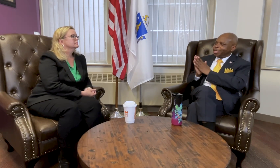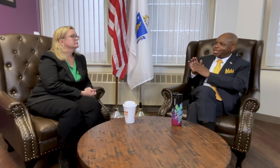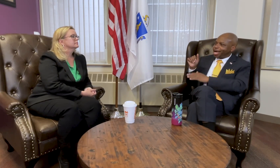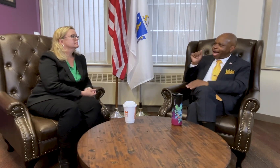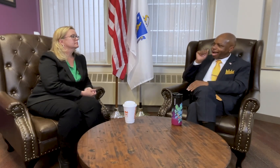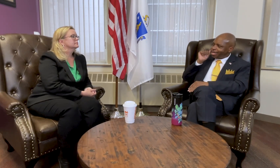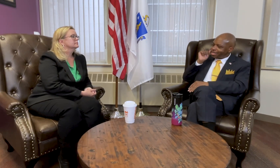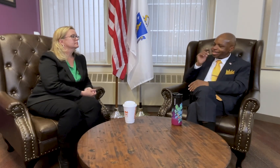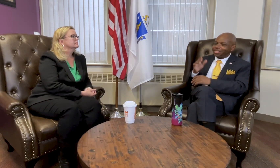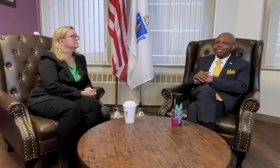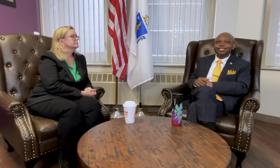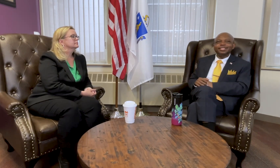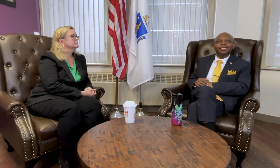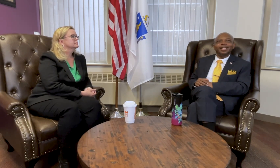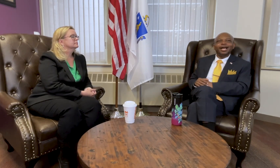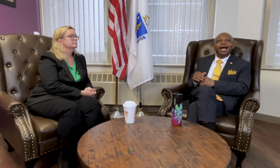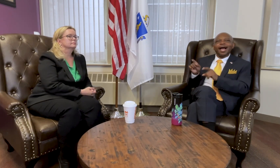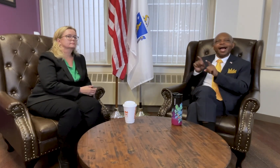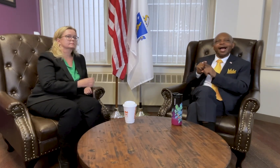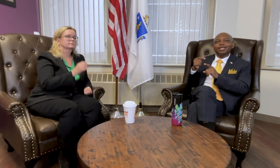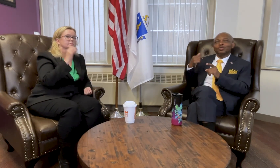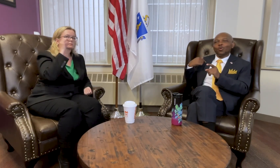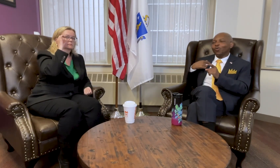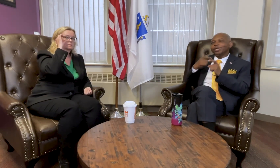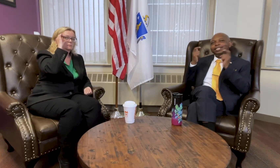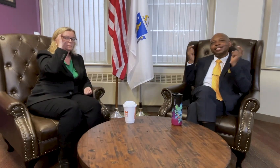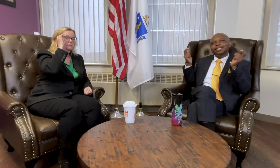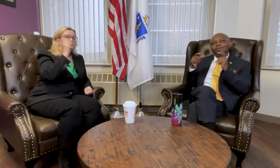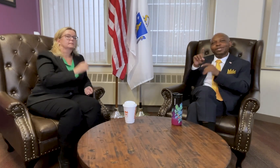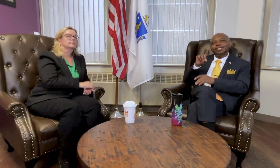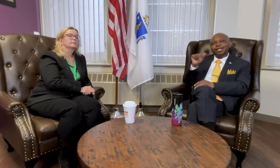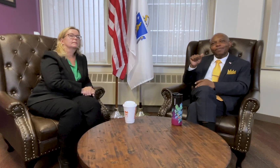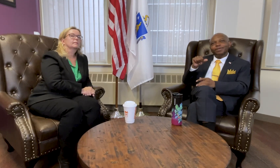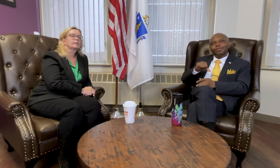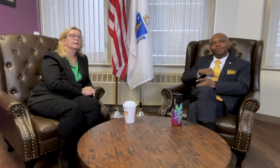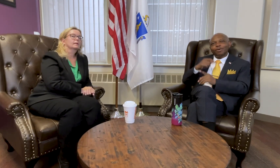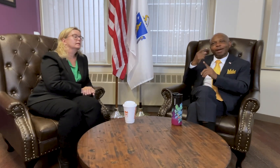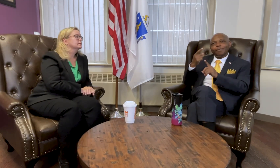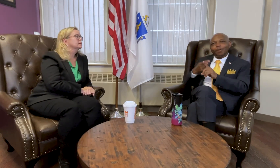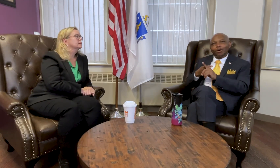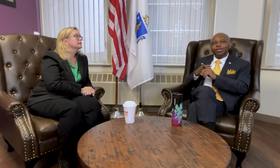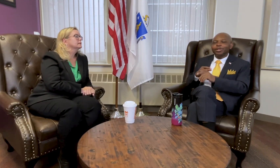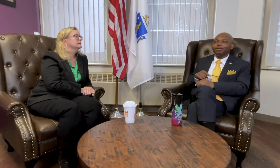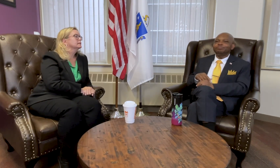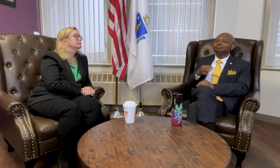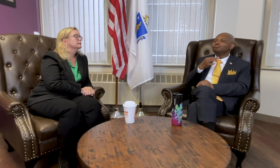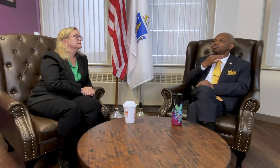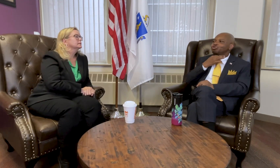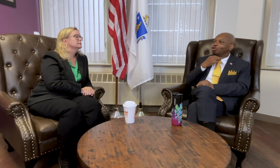I want to ask Alison as we are here celebrating Disability Pride Month: